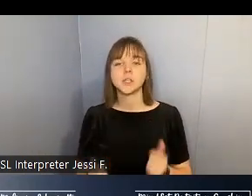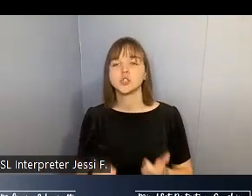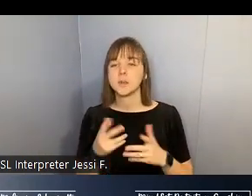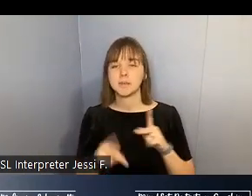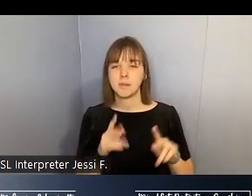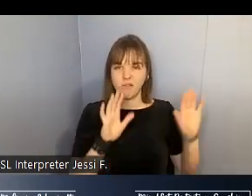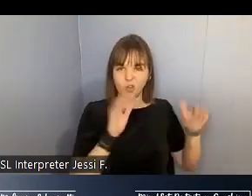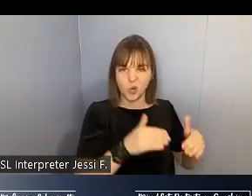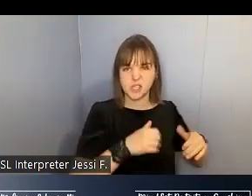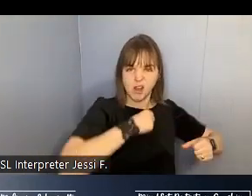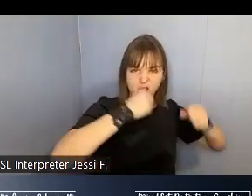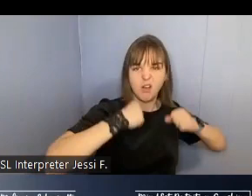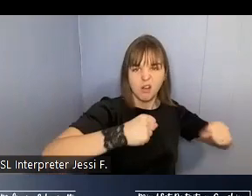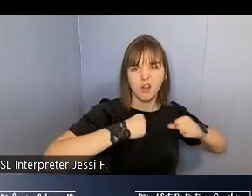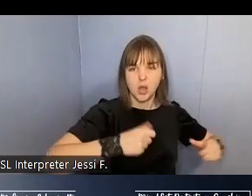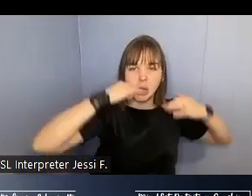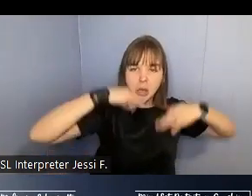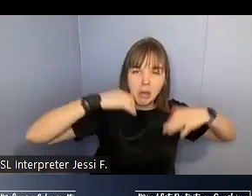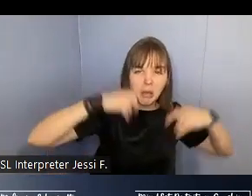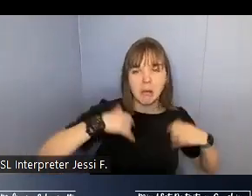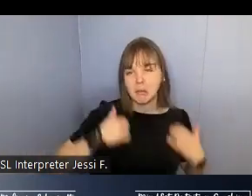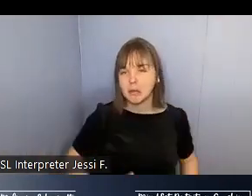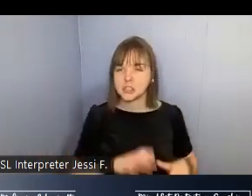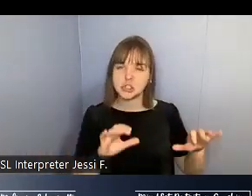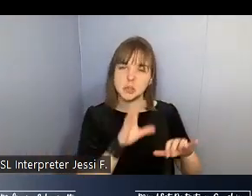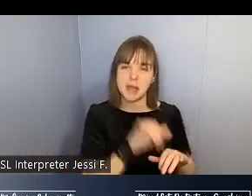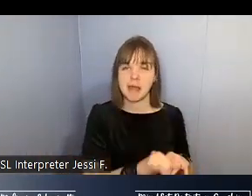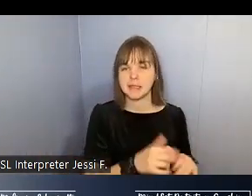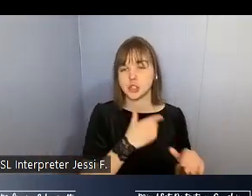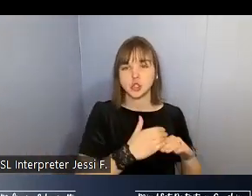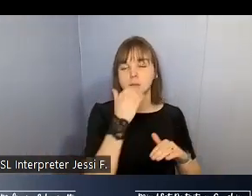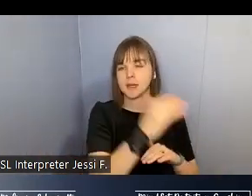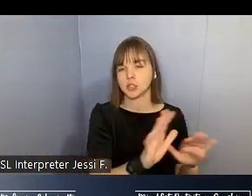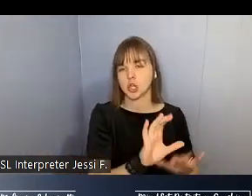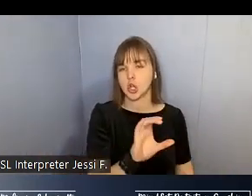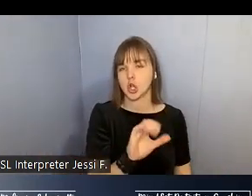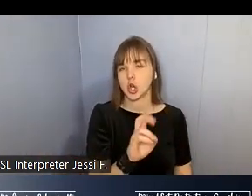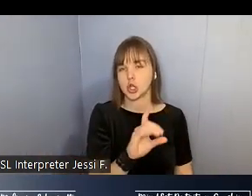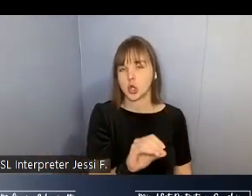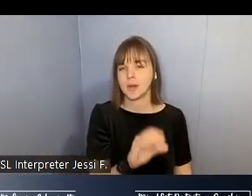doing HIIT and moderate intensity steady-state cardio. That's like the dead zone.